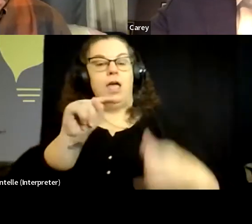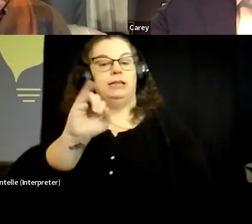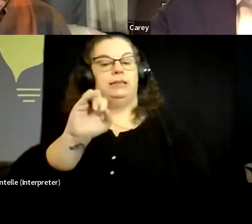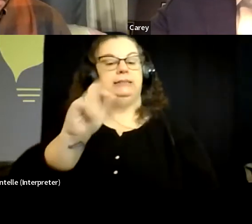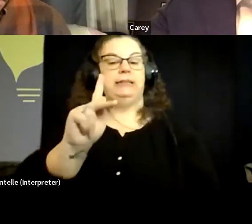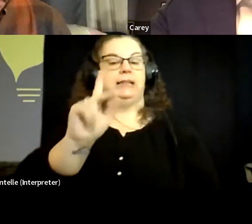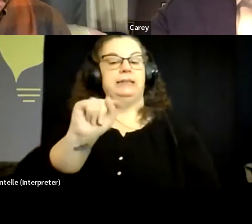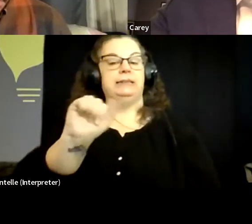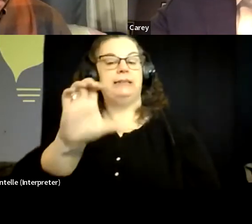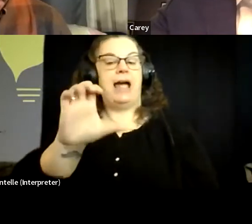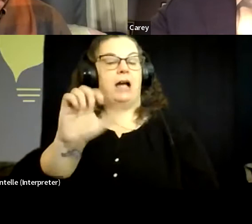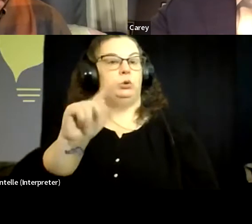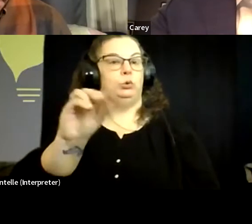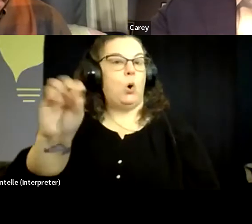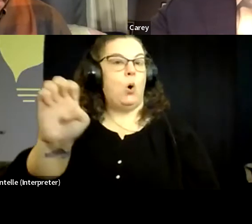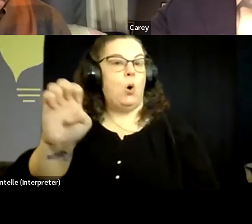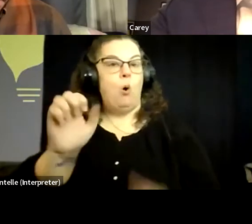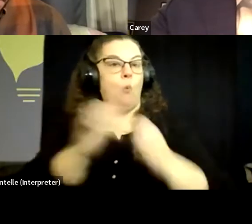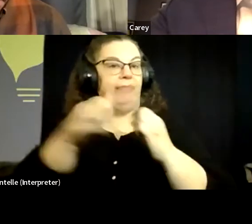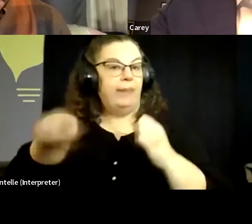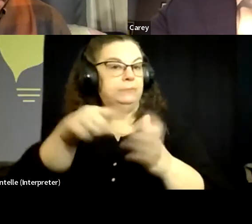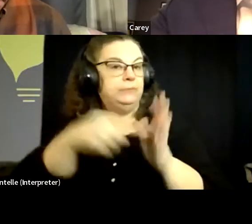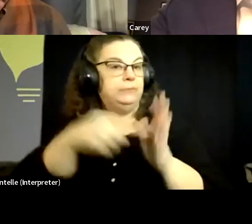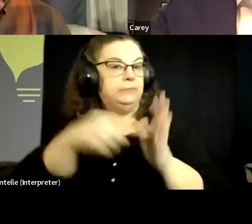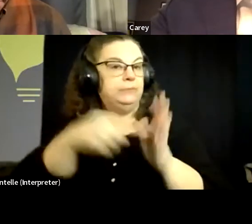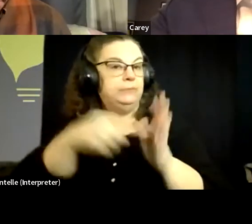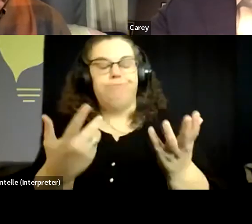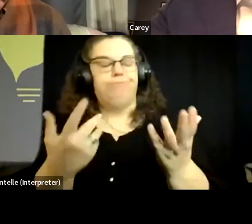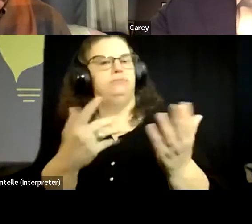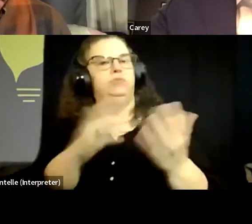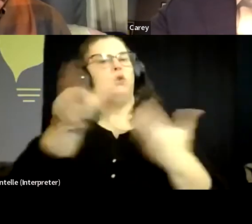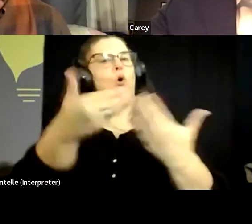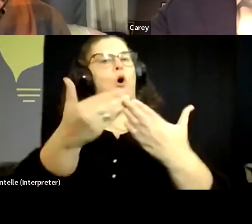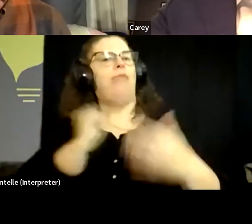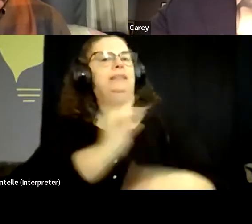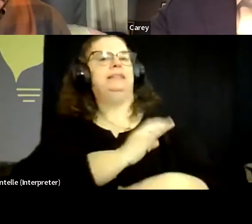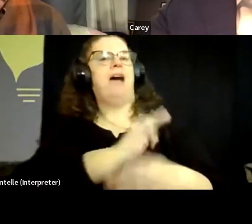s. It's my job to